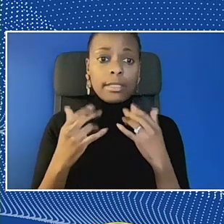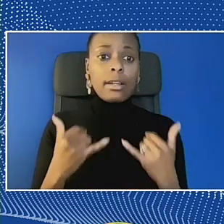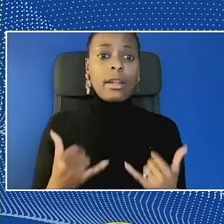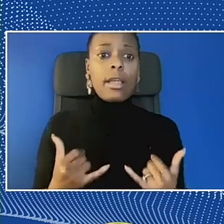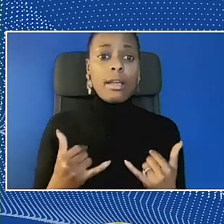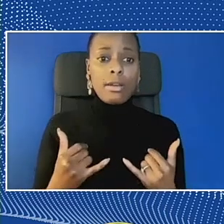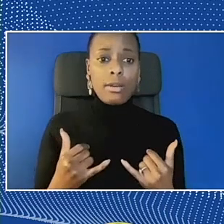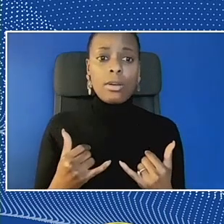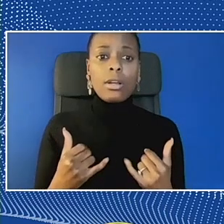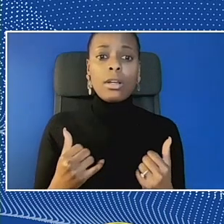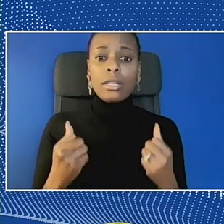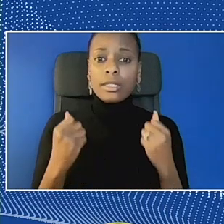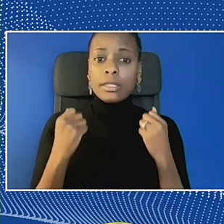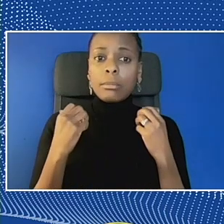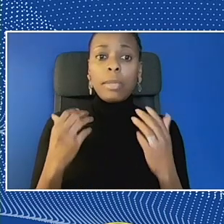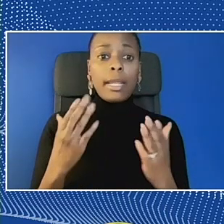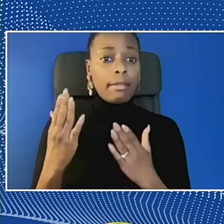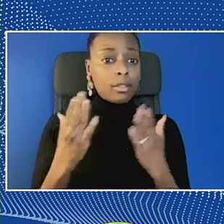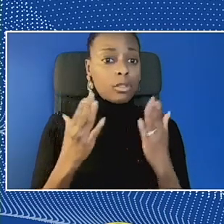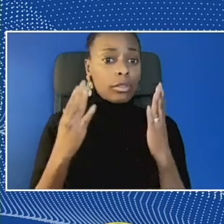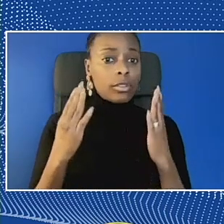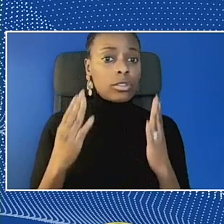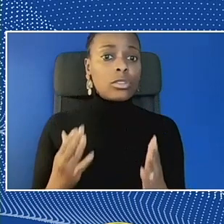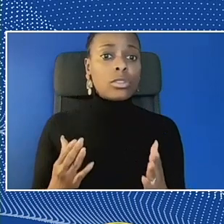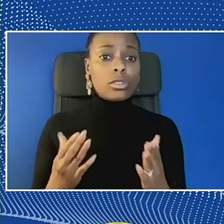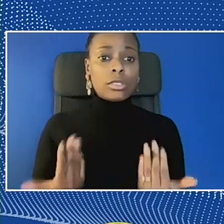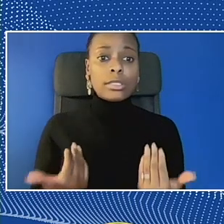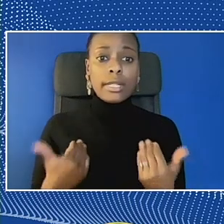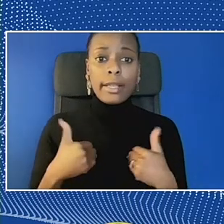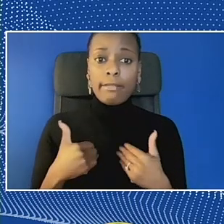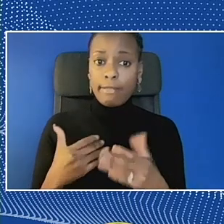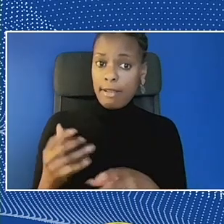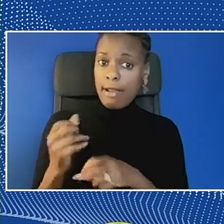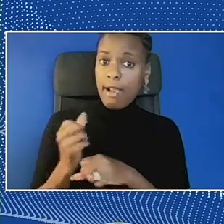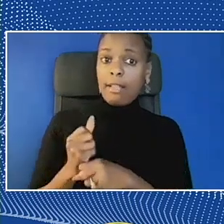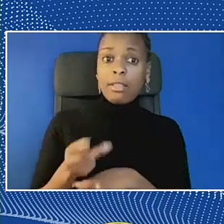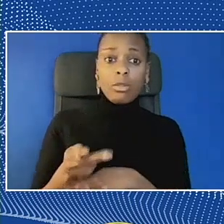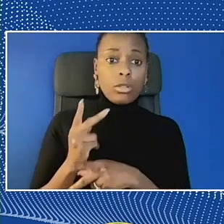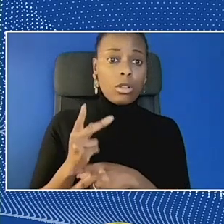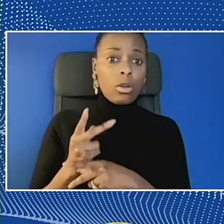a lot of these servicers that have obtained the loans over many, many years